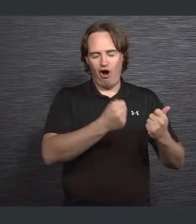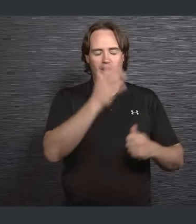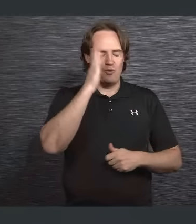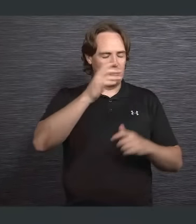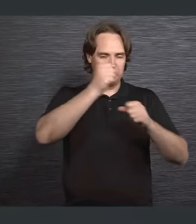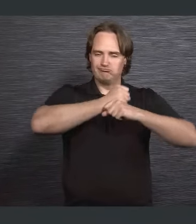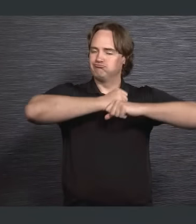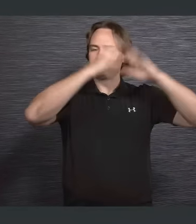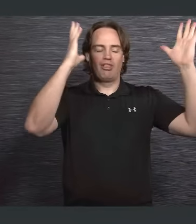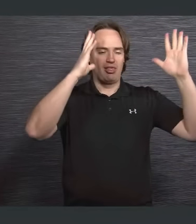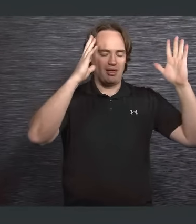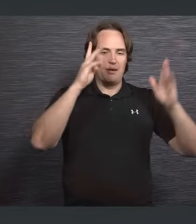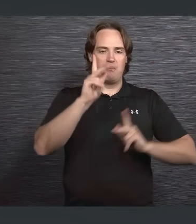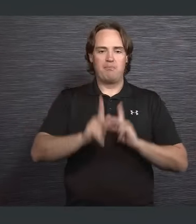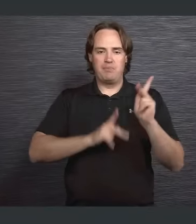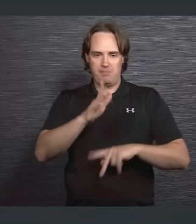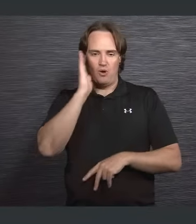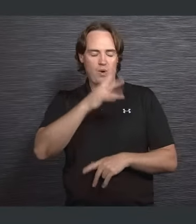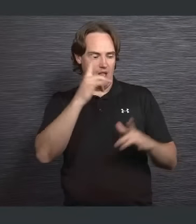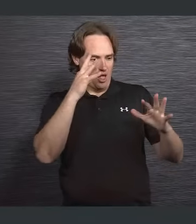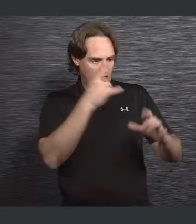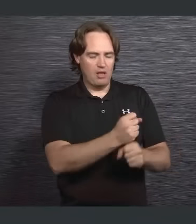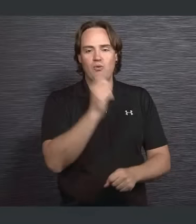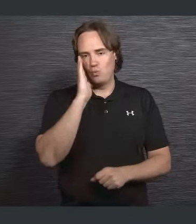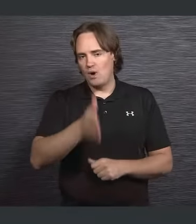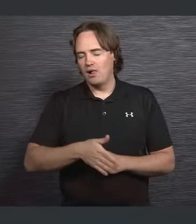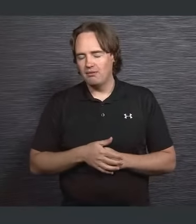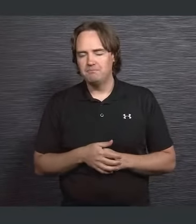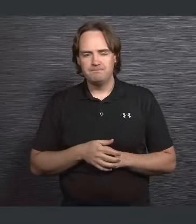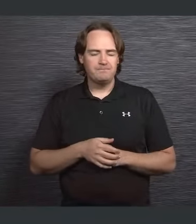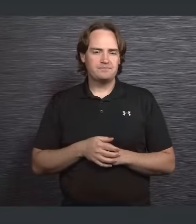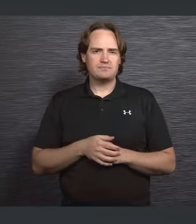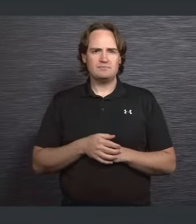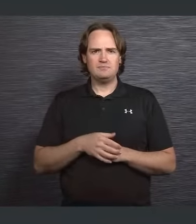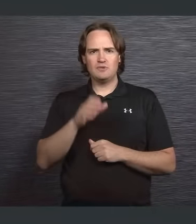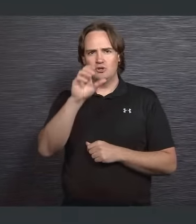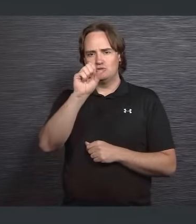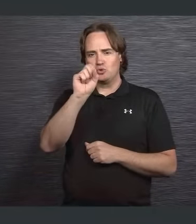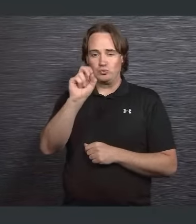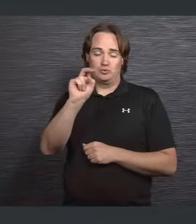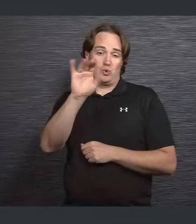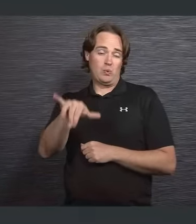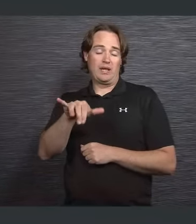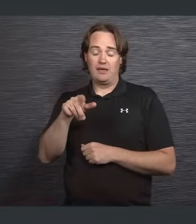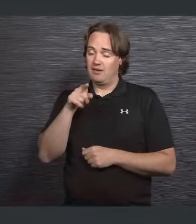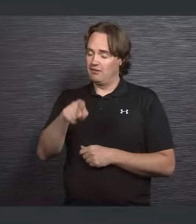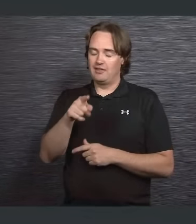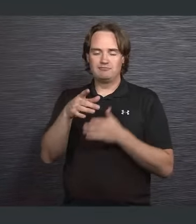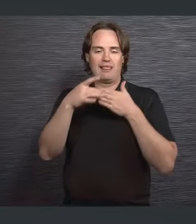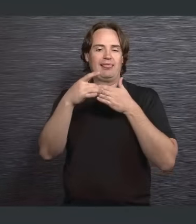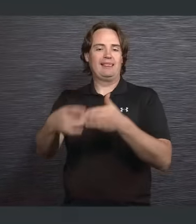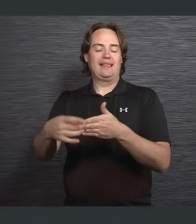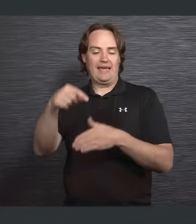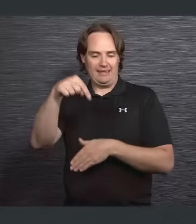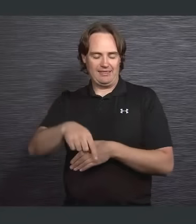And Sony Honda Mobility is uniquely positioned to lead the creation of these incredible new experiences.